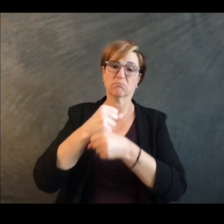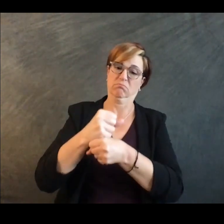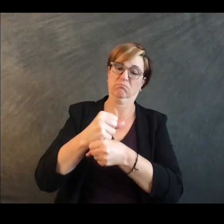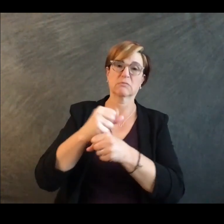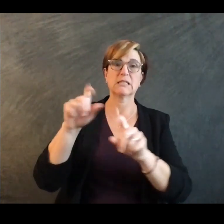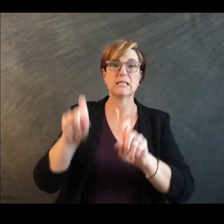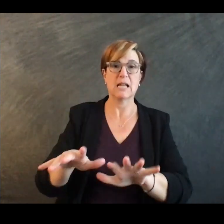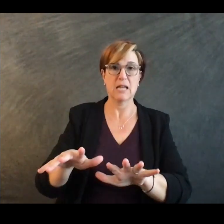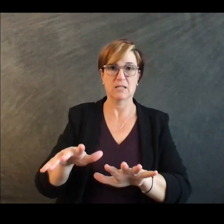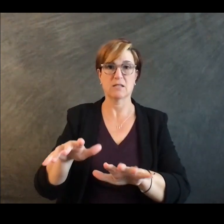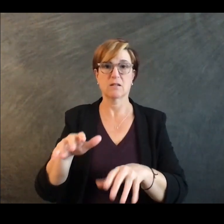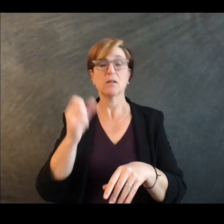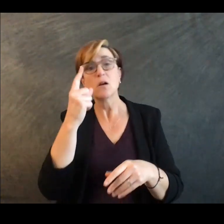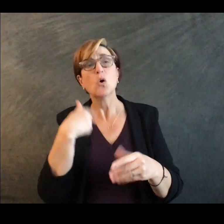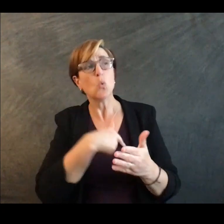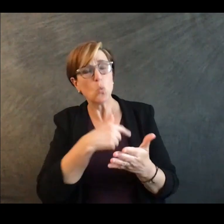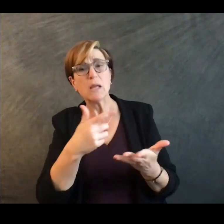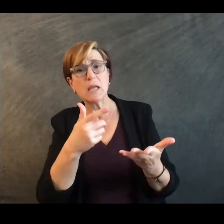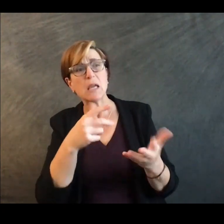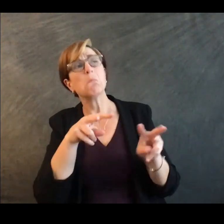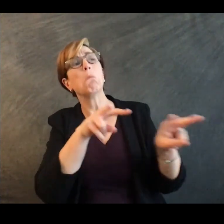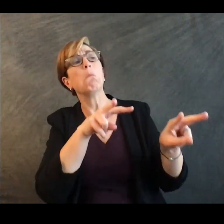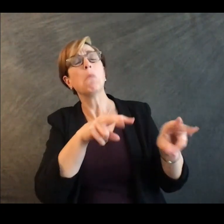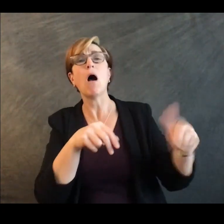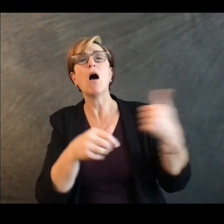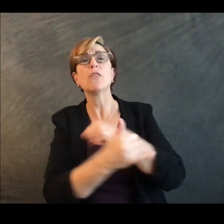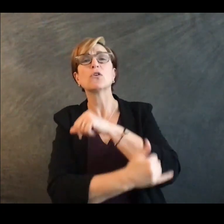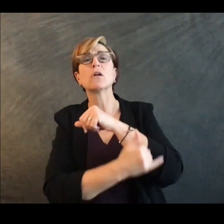with other nations helping them out because the testing is very tough for